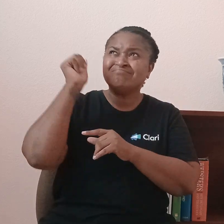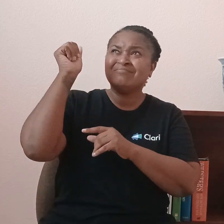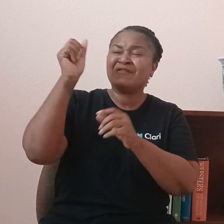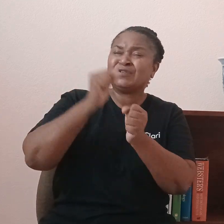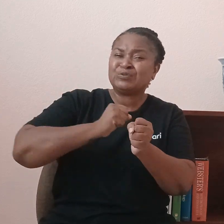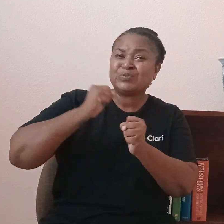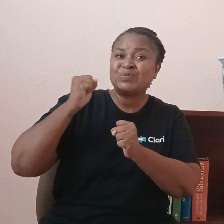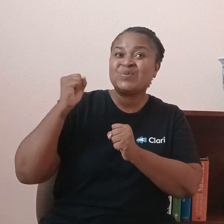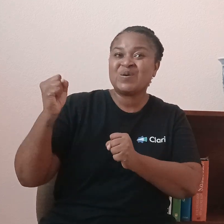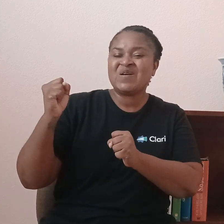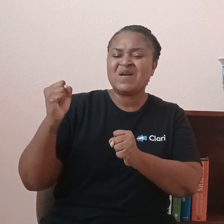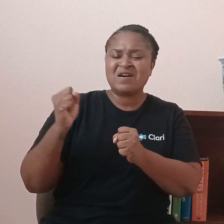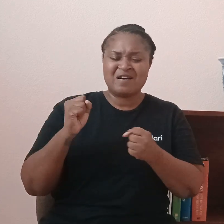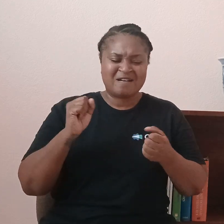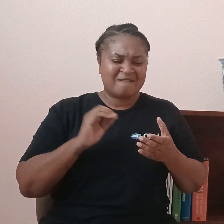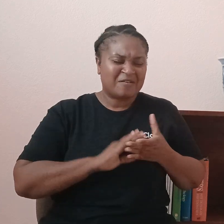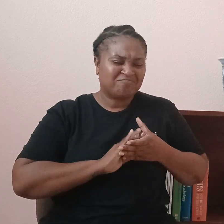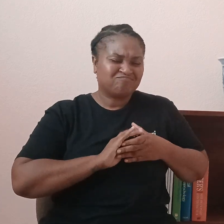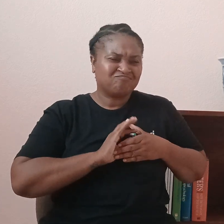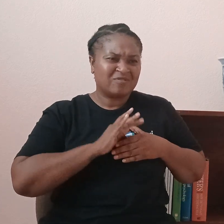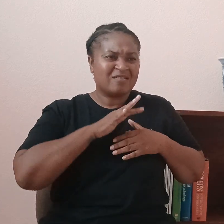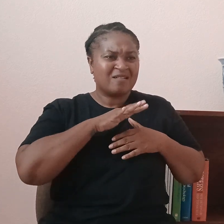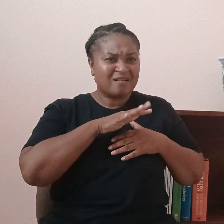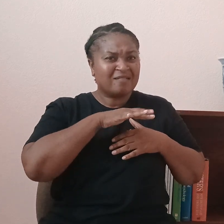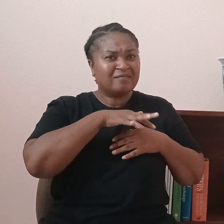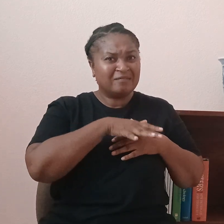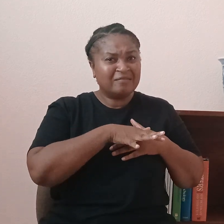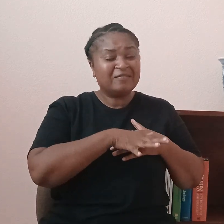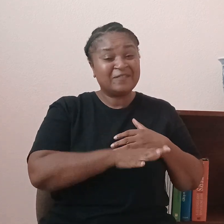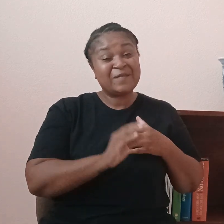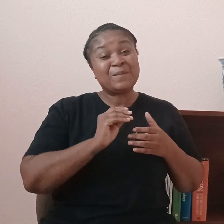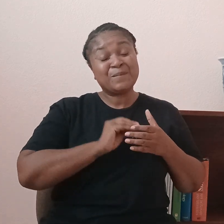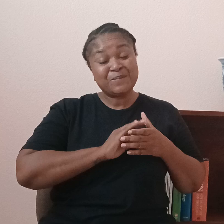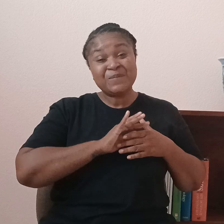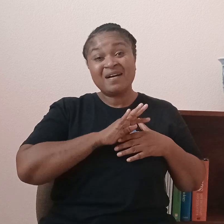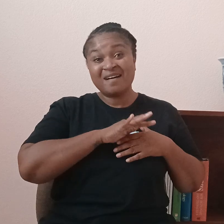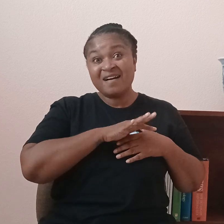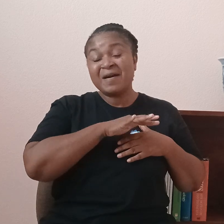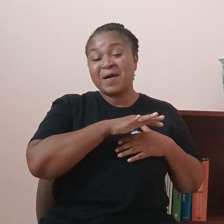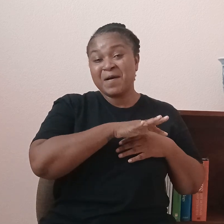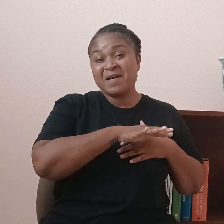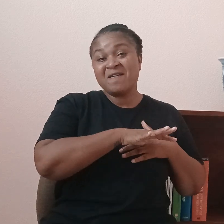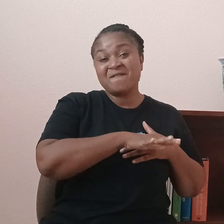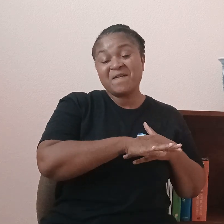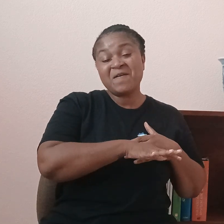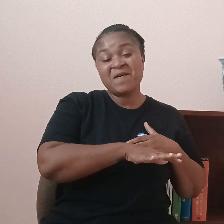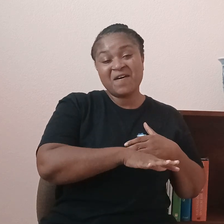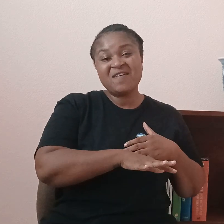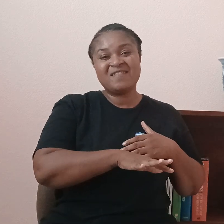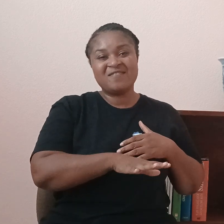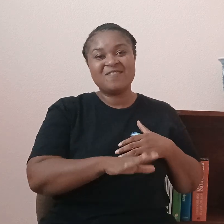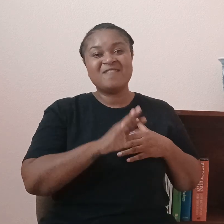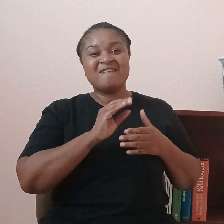Fill my cup let it overflow (fill it up) Fill my cup let it overflow,